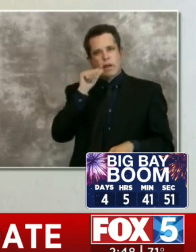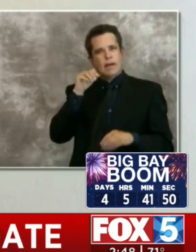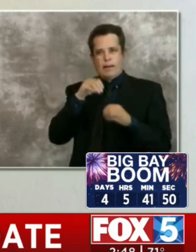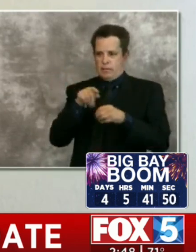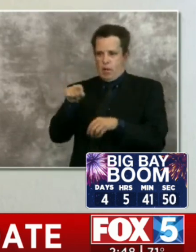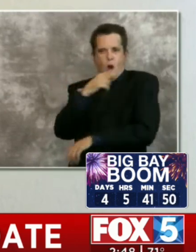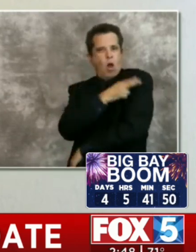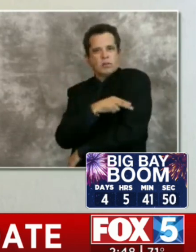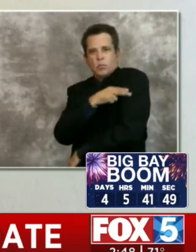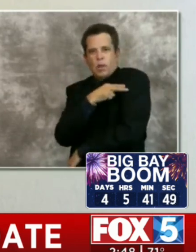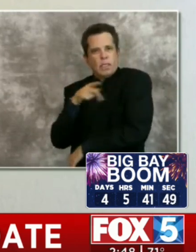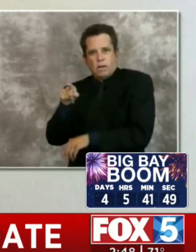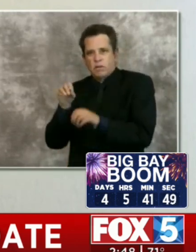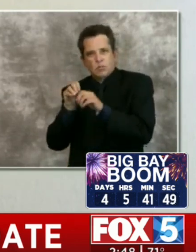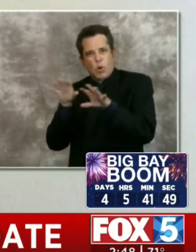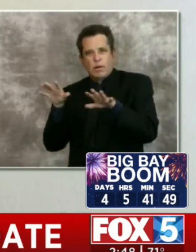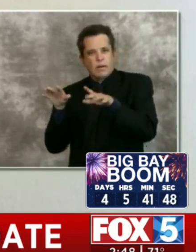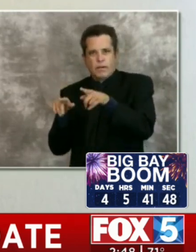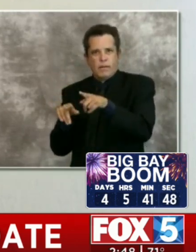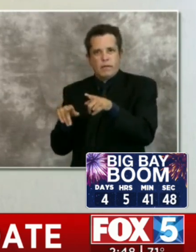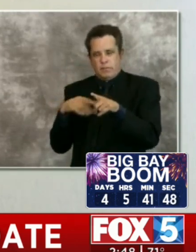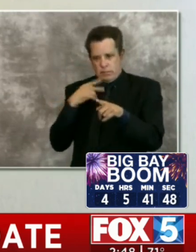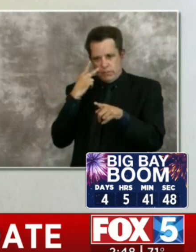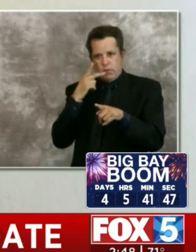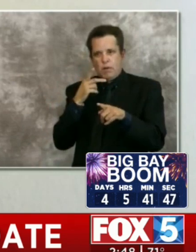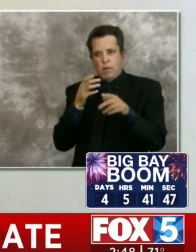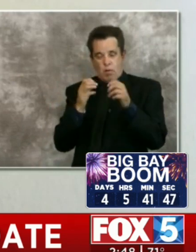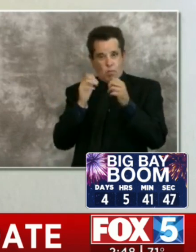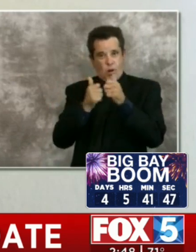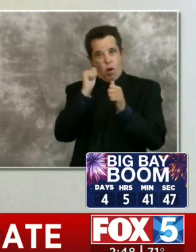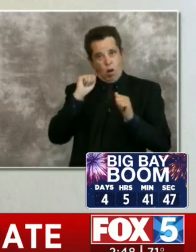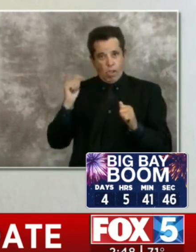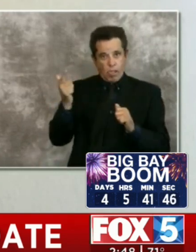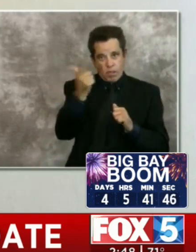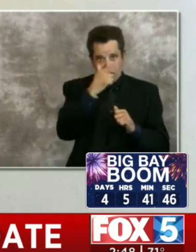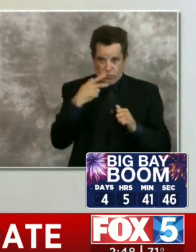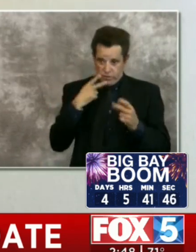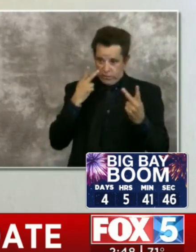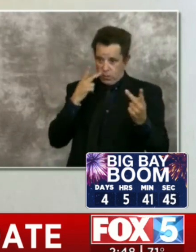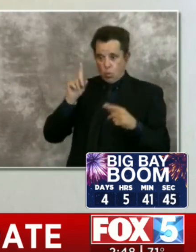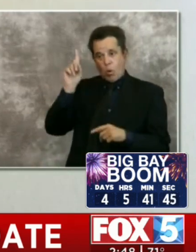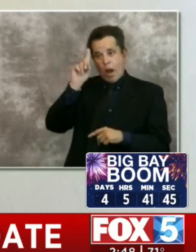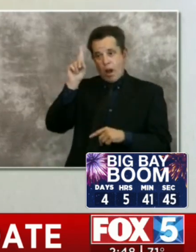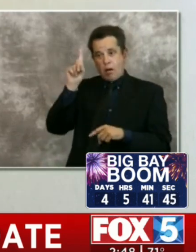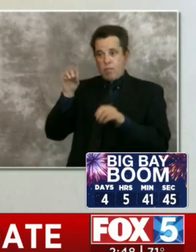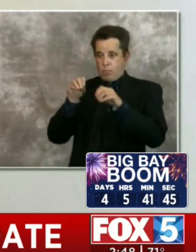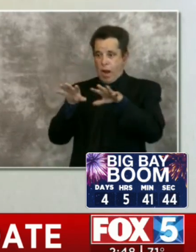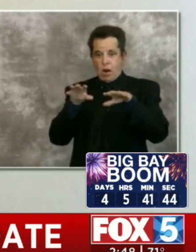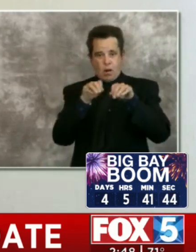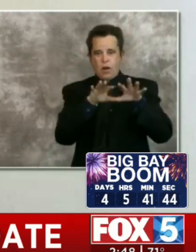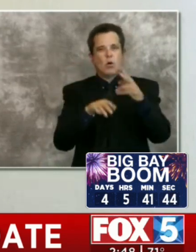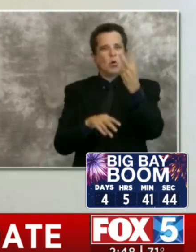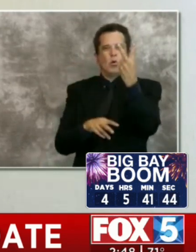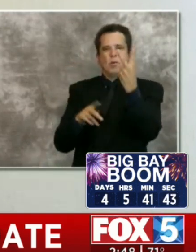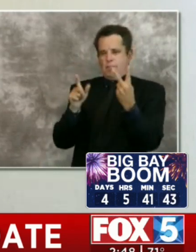OUT OF ALL THE COMMUNITY OUT FOR BEING HERE OUTBREAKS THAT DON'T TAKE PLACE. IN A HEALTHCARE SETTING OR 100 YOU